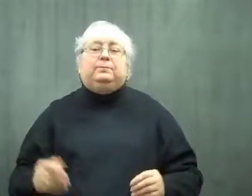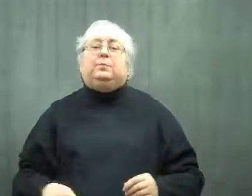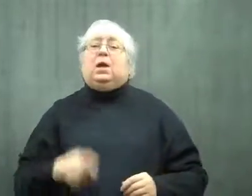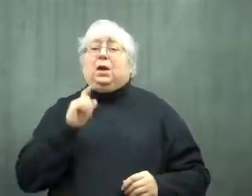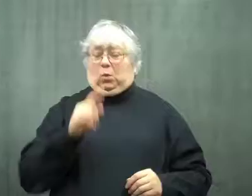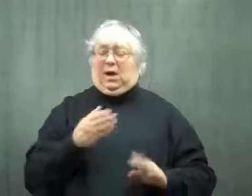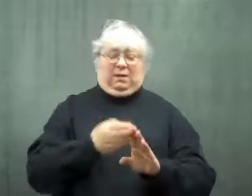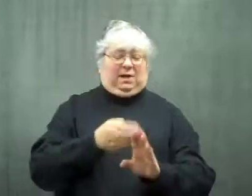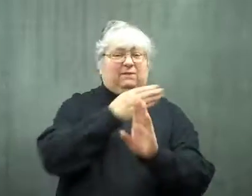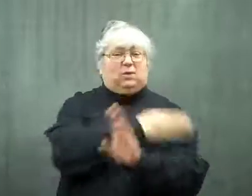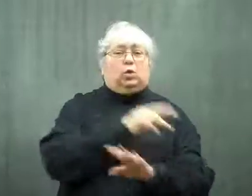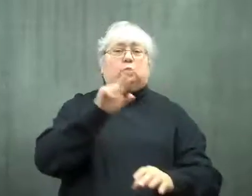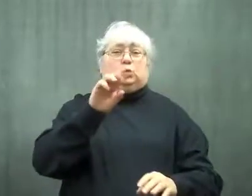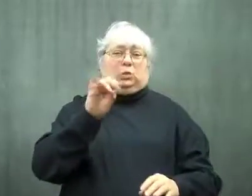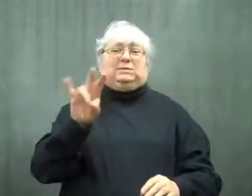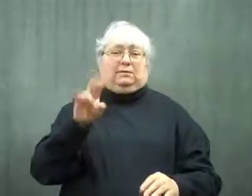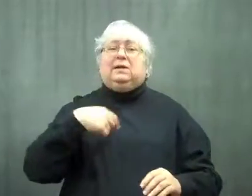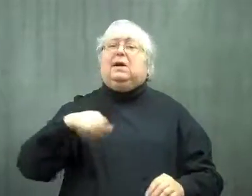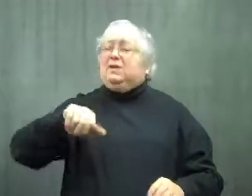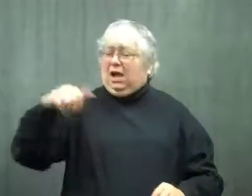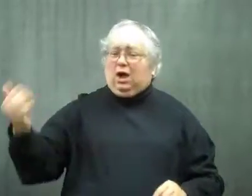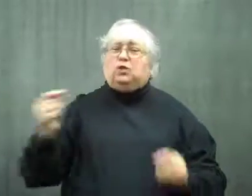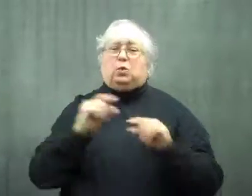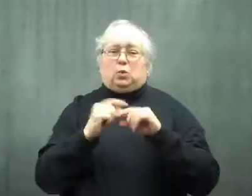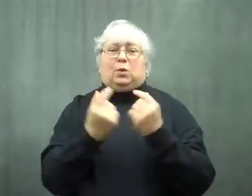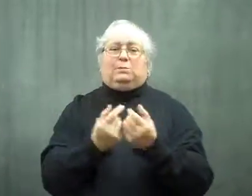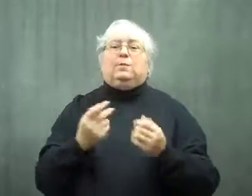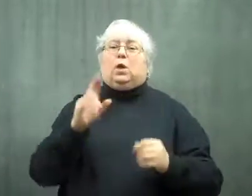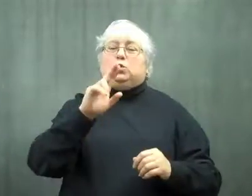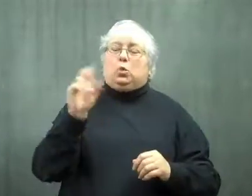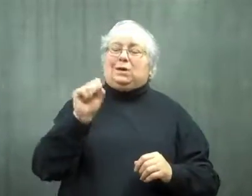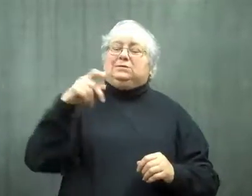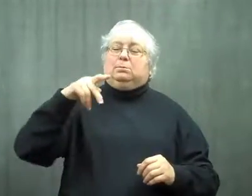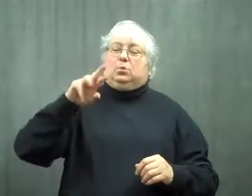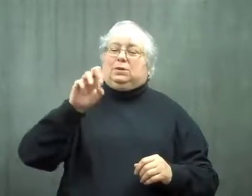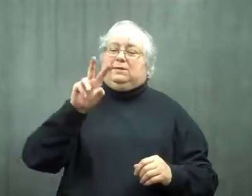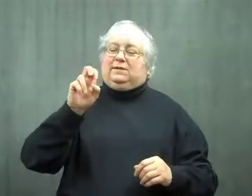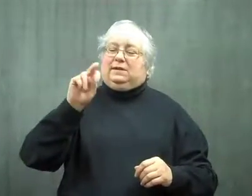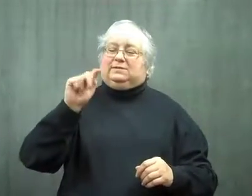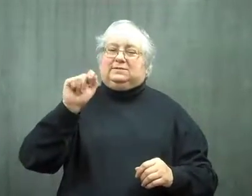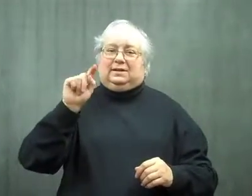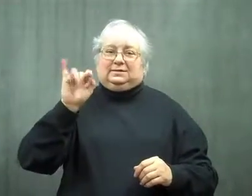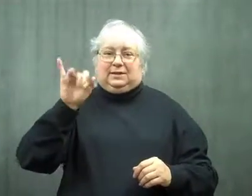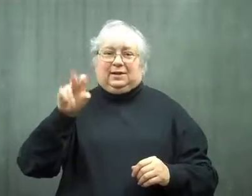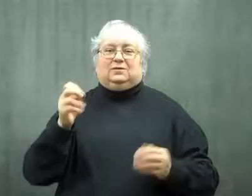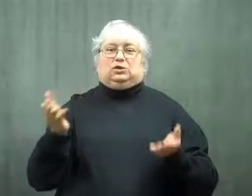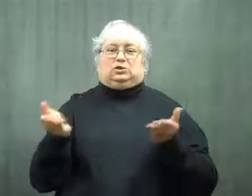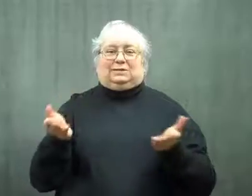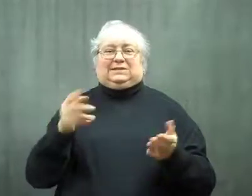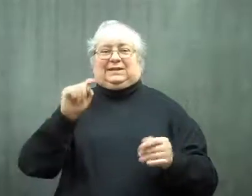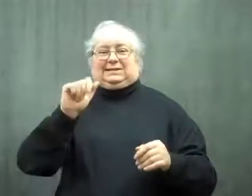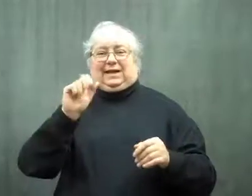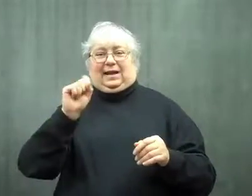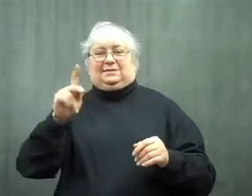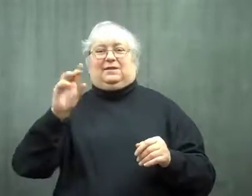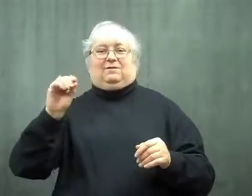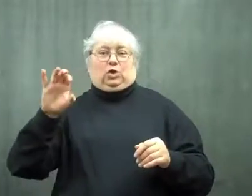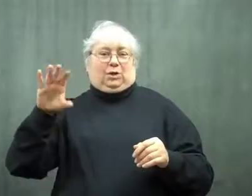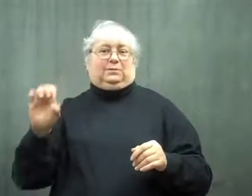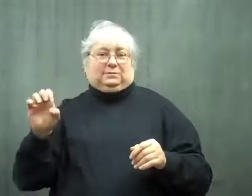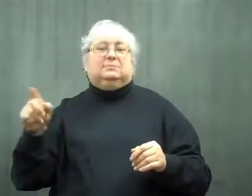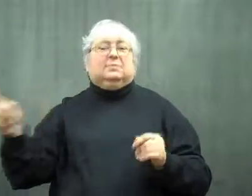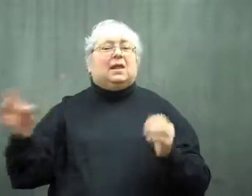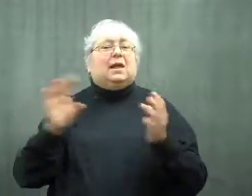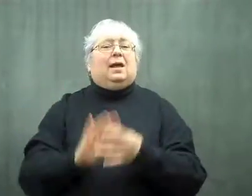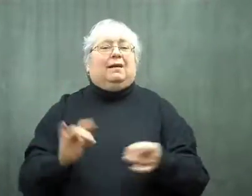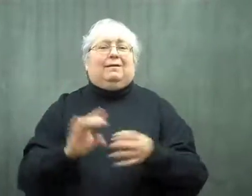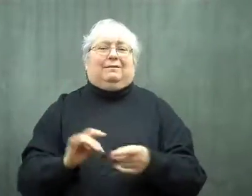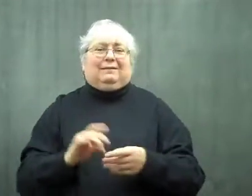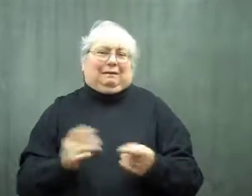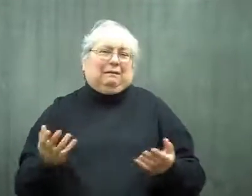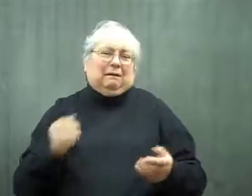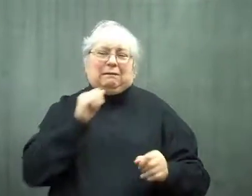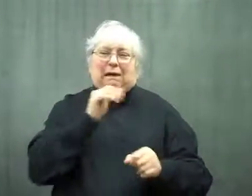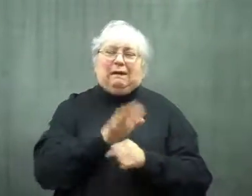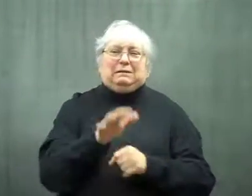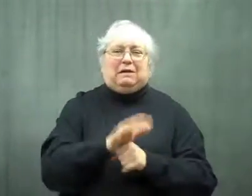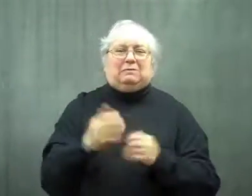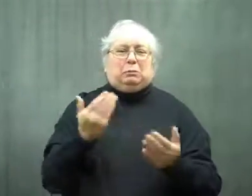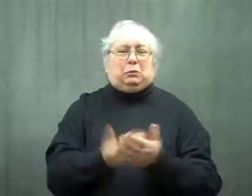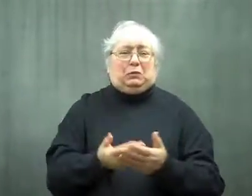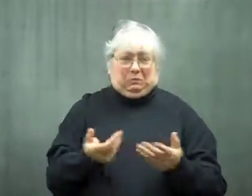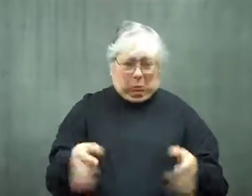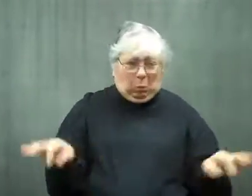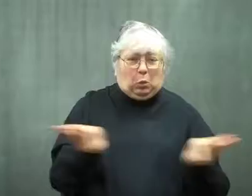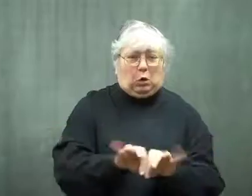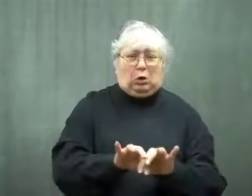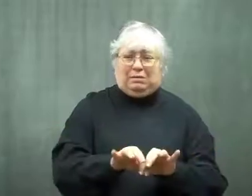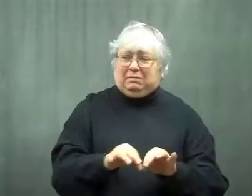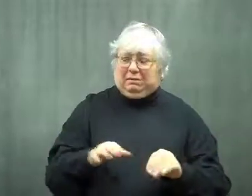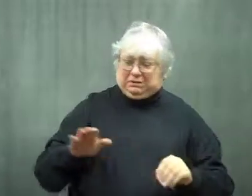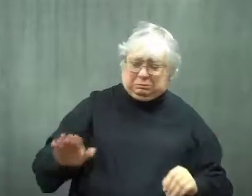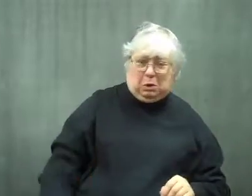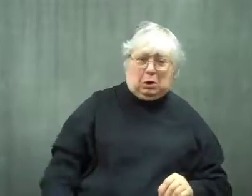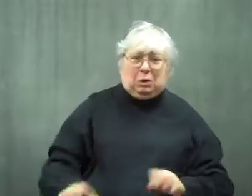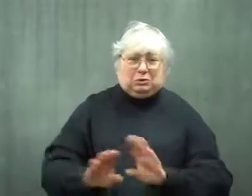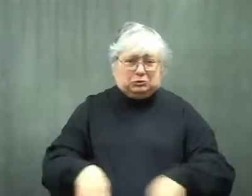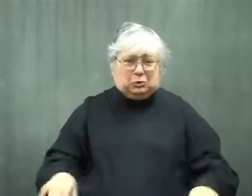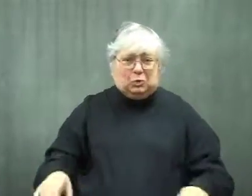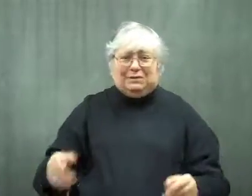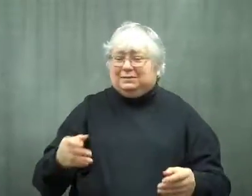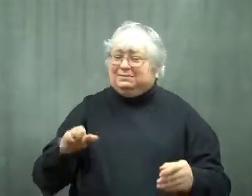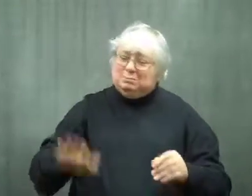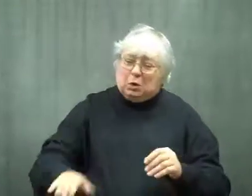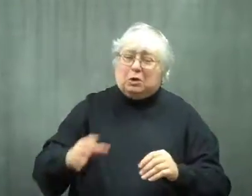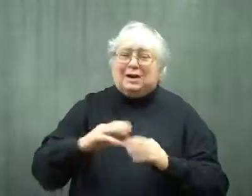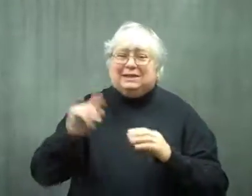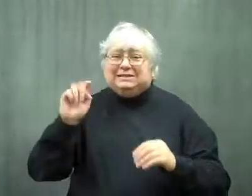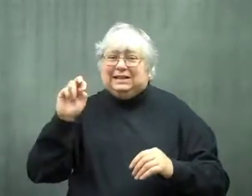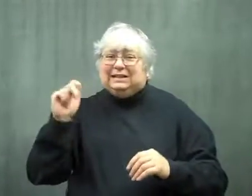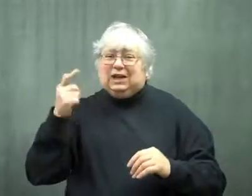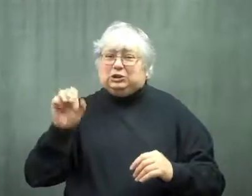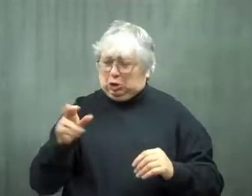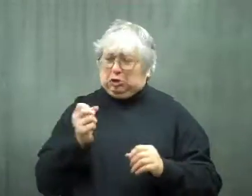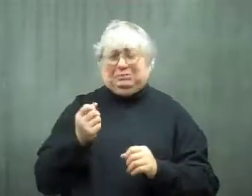Before 2007, there was the U.S. Preventative Service Task Force.